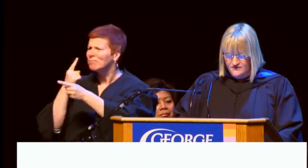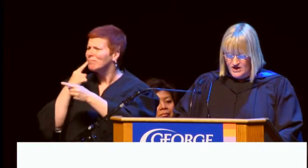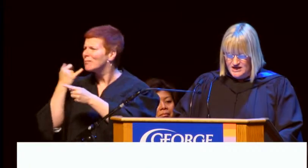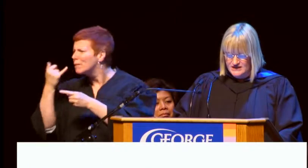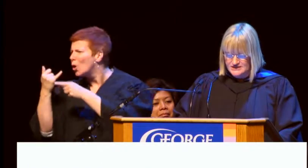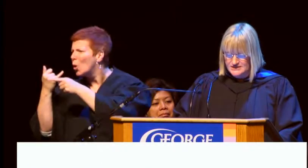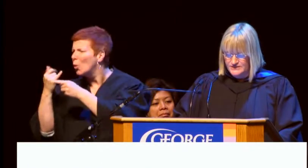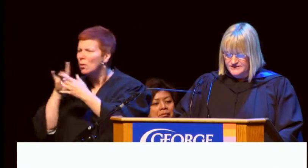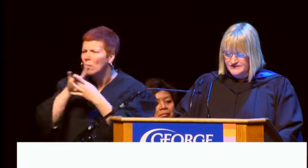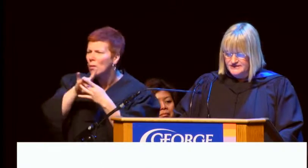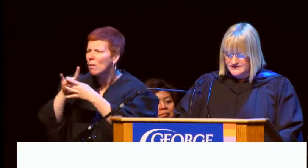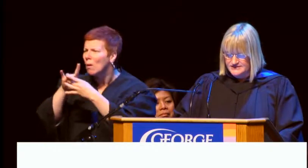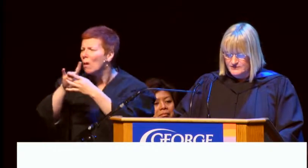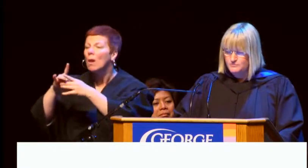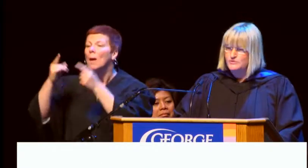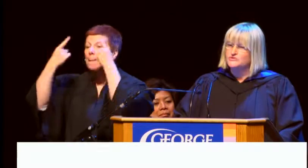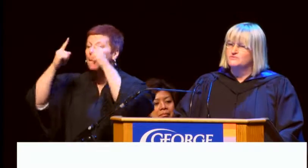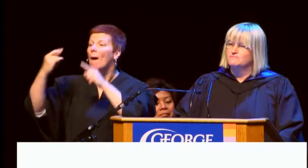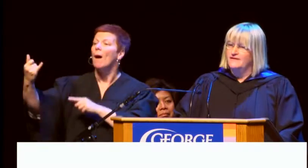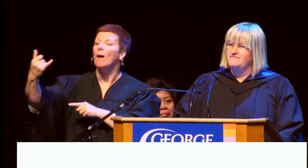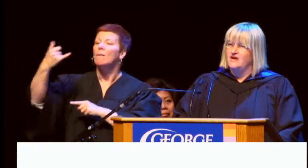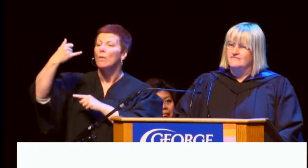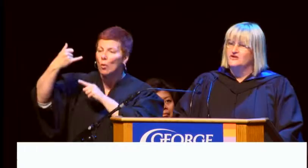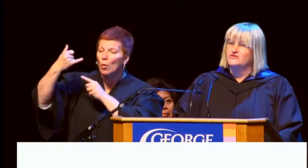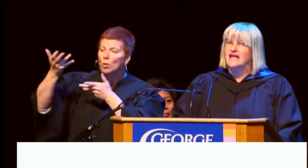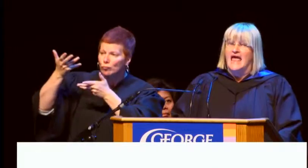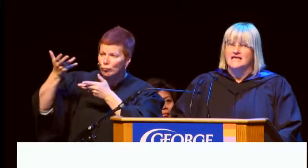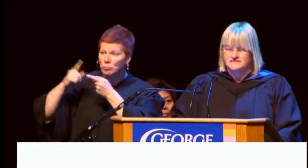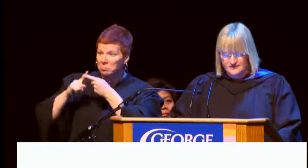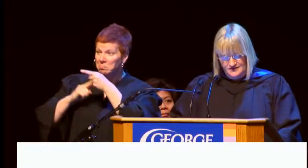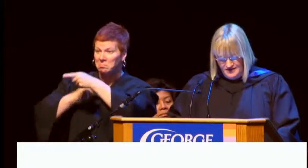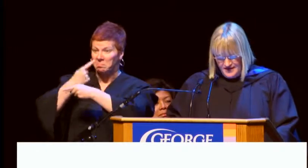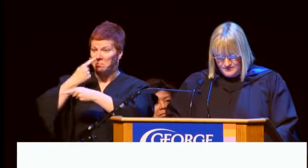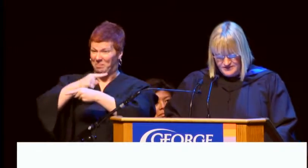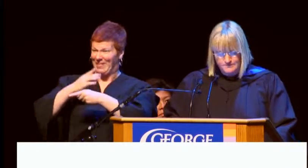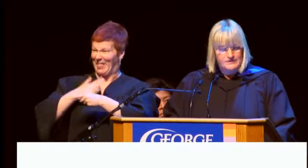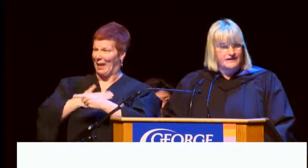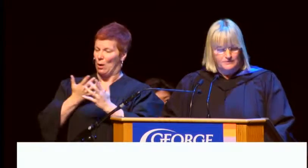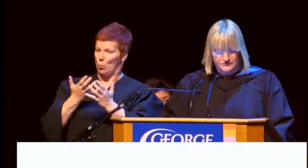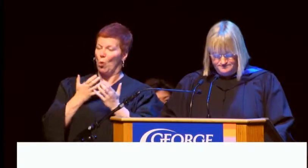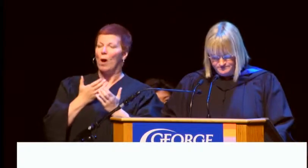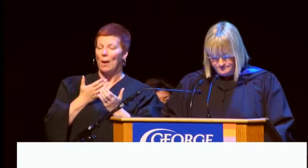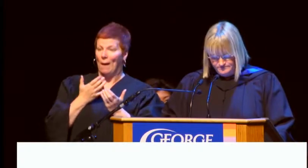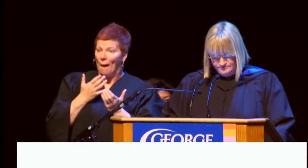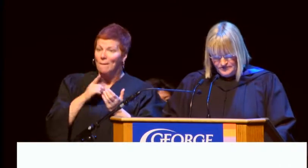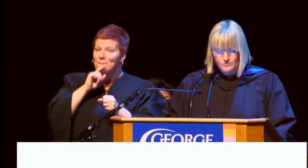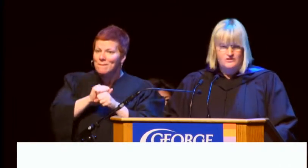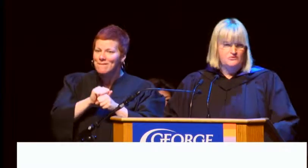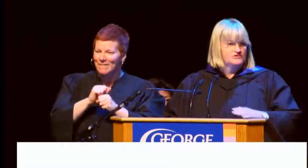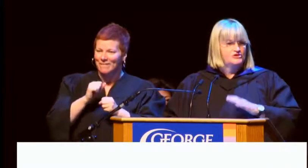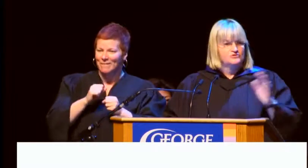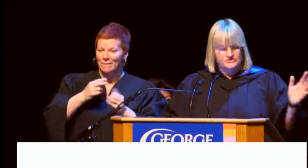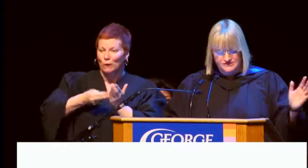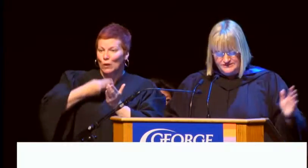FINALLY SOMEONE SAID YES, THEY WOULD PRODUCE MY 500 SOUP CANS EMPTIED BUT LABELLED. THE WINDOW DISPLAY WAS A HUGE SUCCESS.